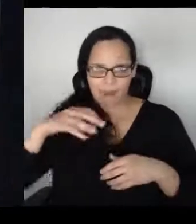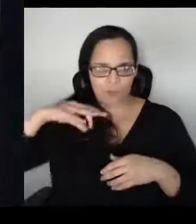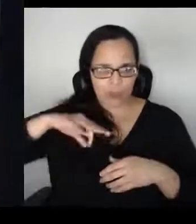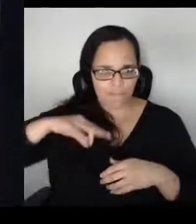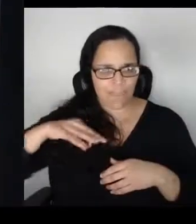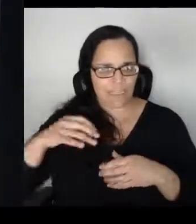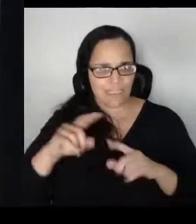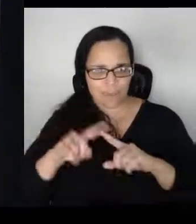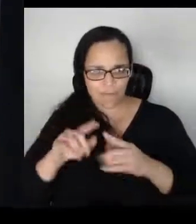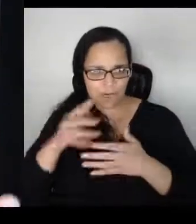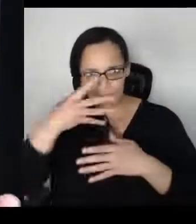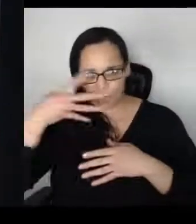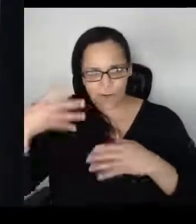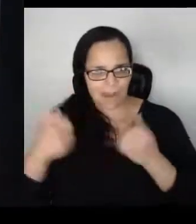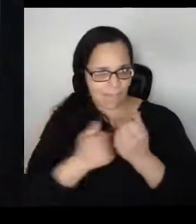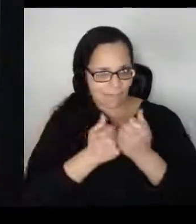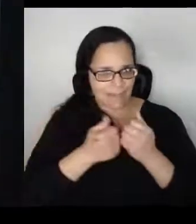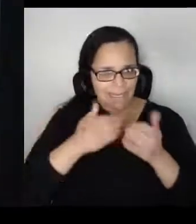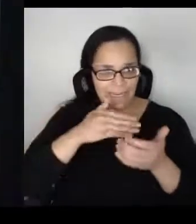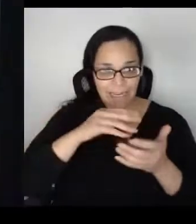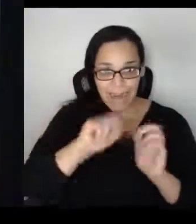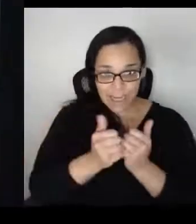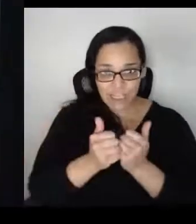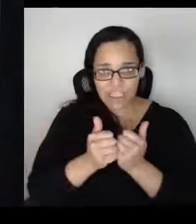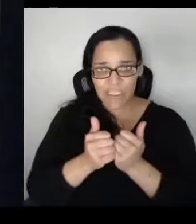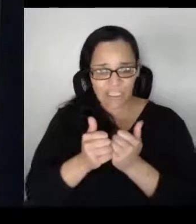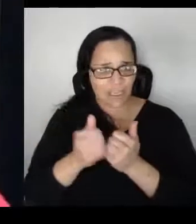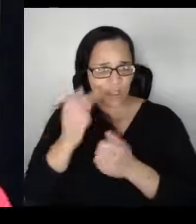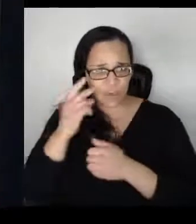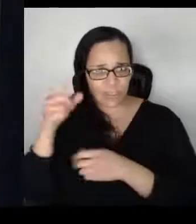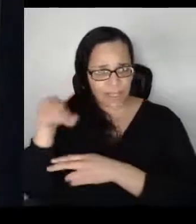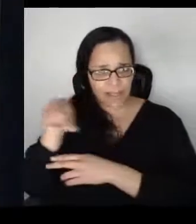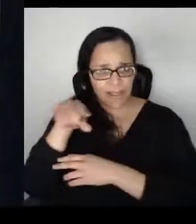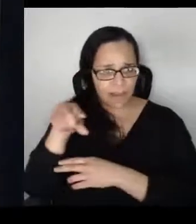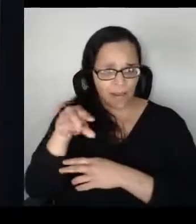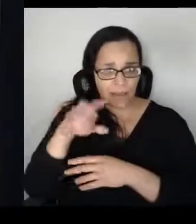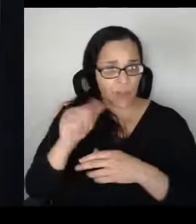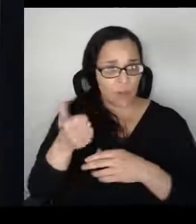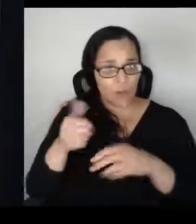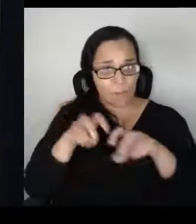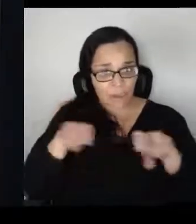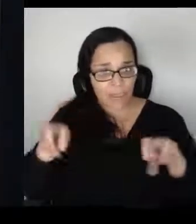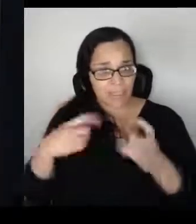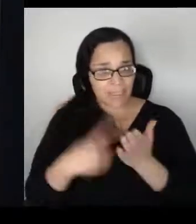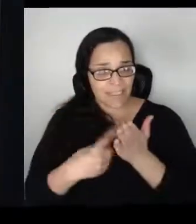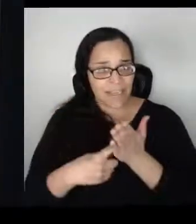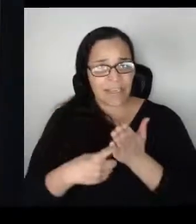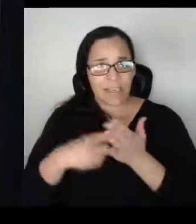you, see Husniye and Naischa, talking about that and they're leaders,